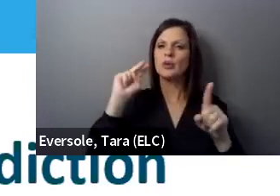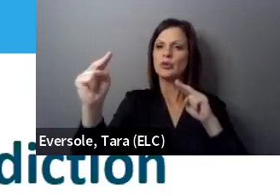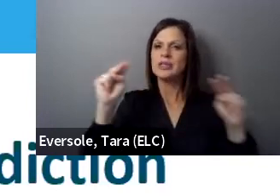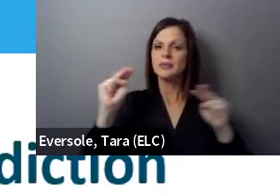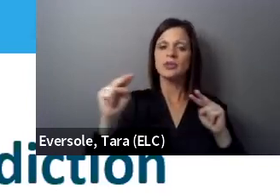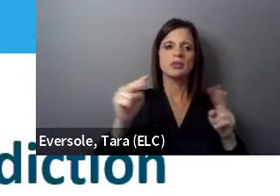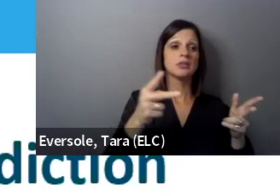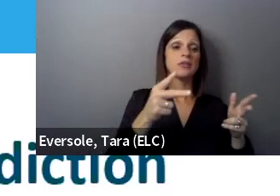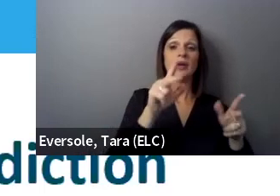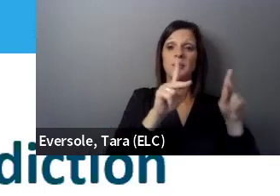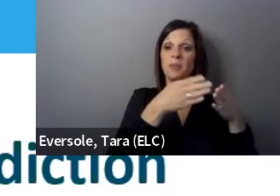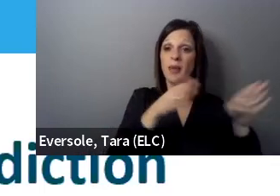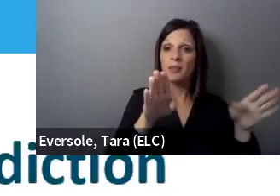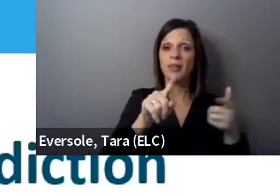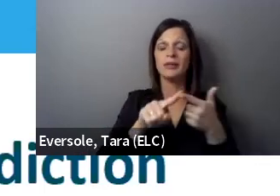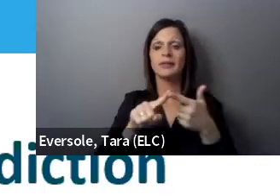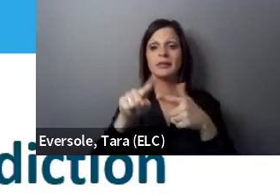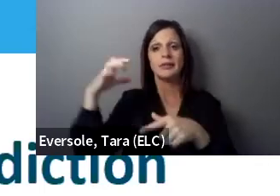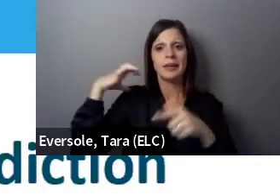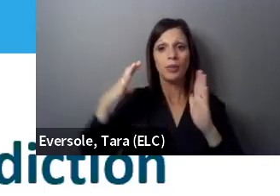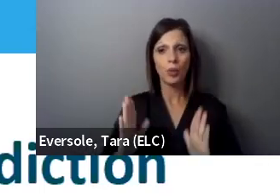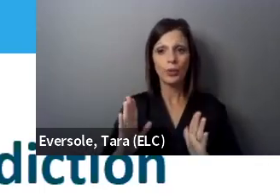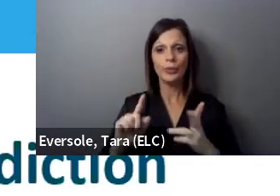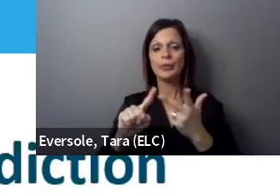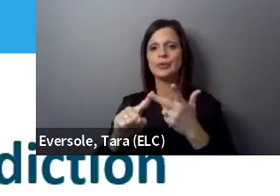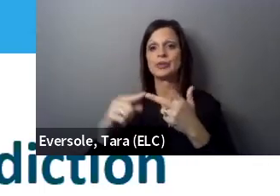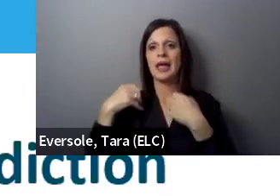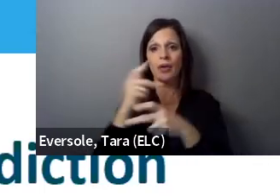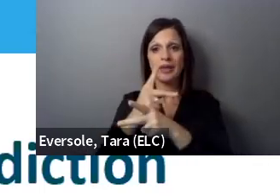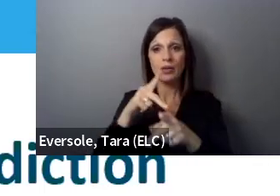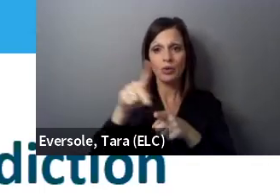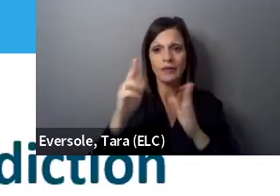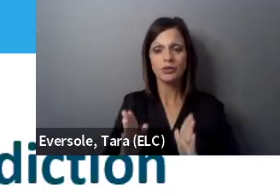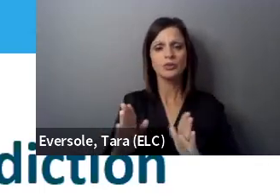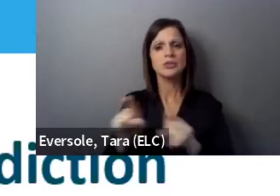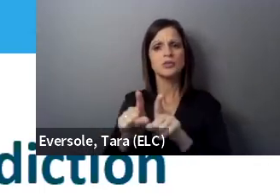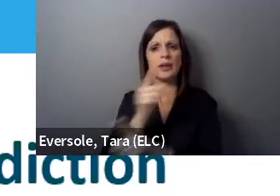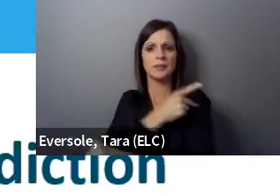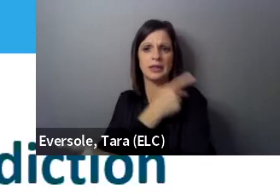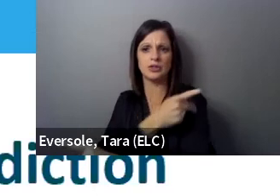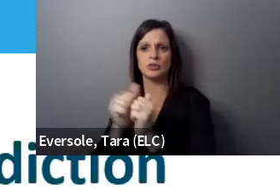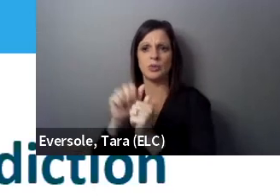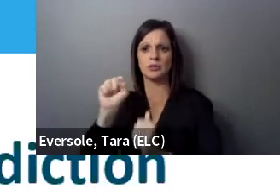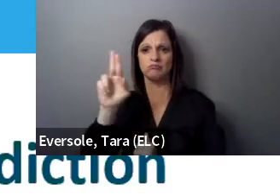and employers and healthcare professionals as what goes with the abuse disorder and those who